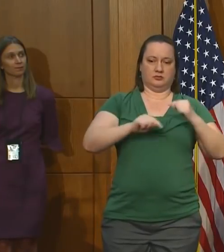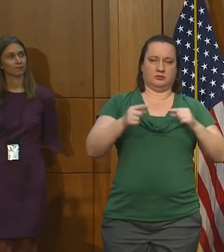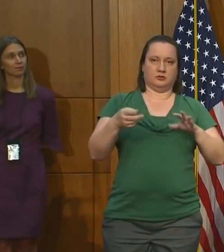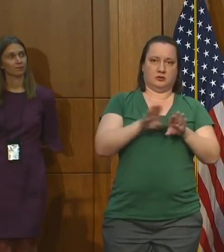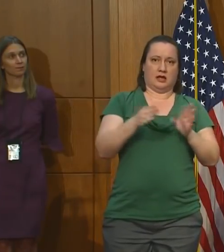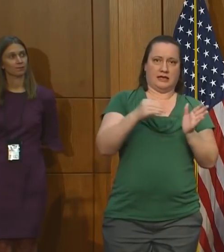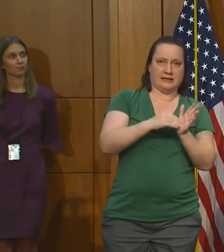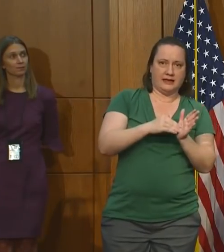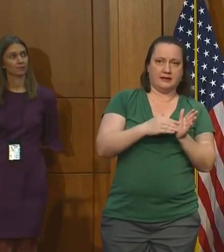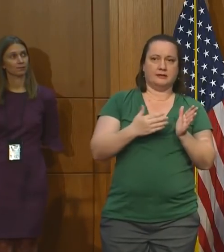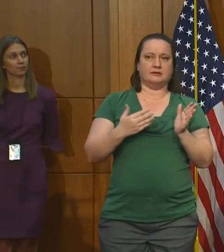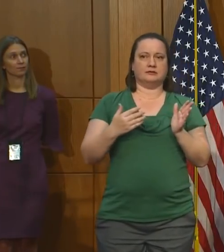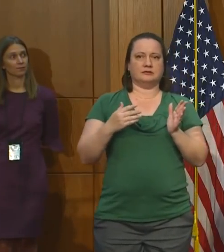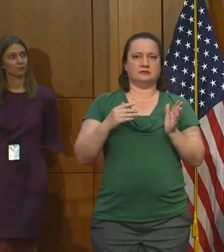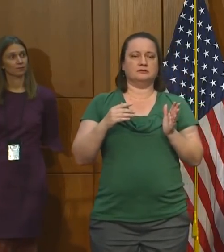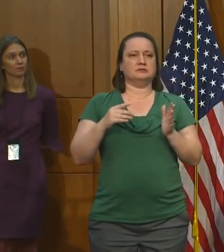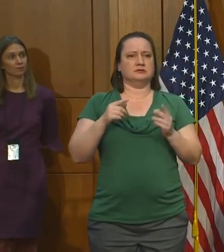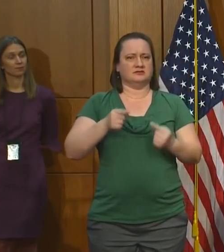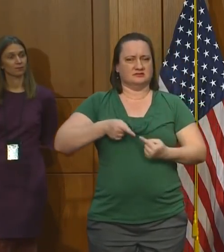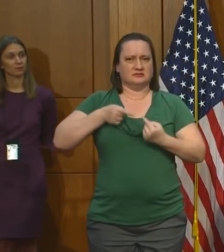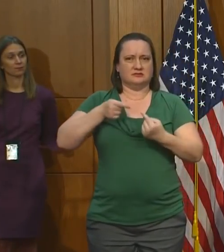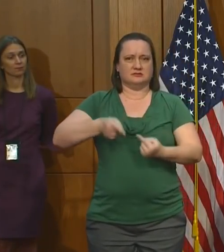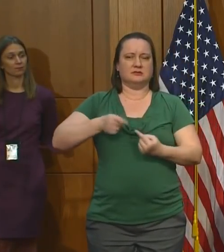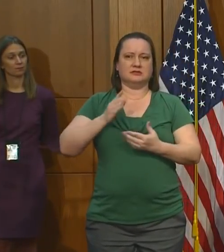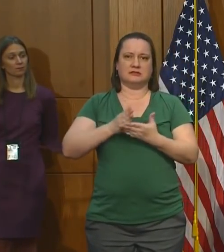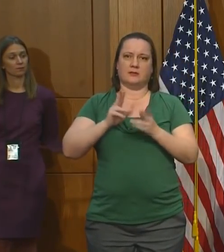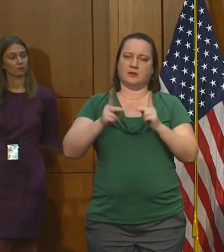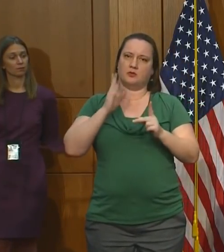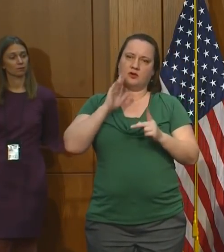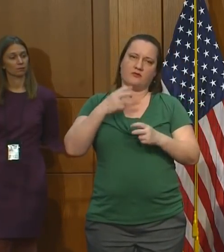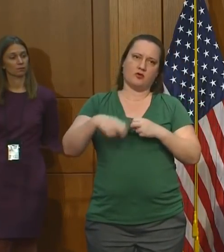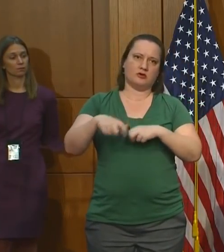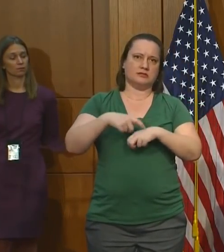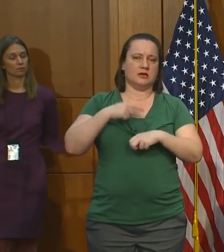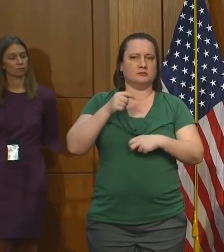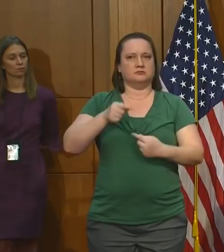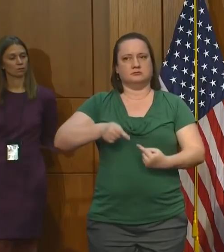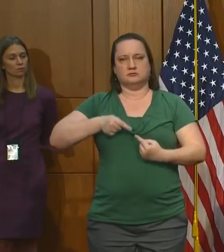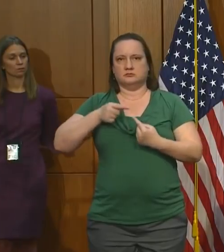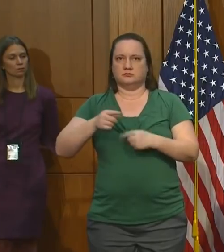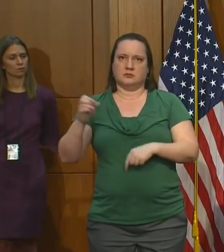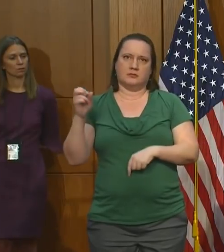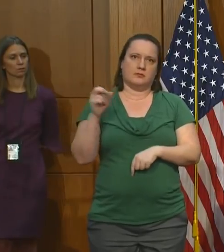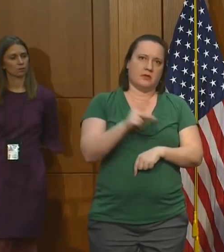IT WILL BE VERY ONCE WE RISK TO GO BACK THOSE FIRST AND AN I'M